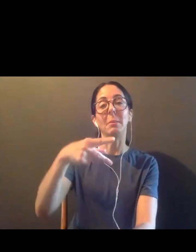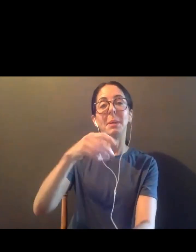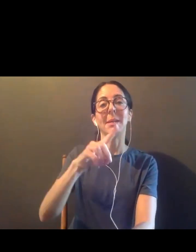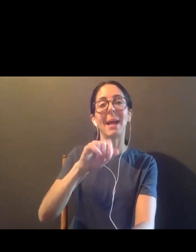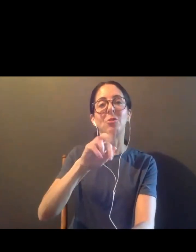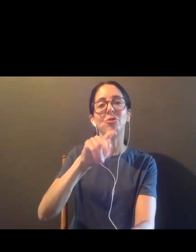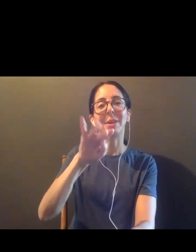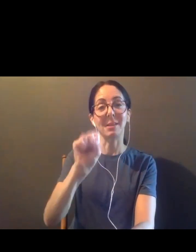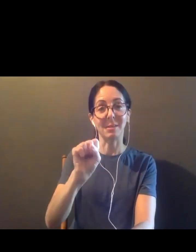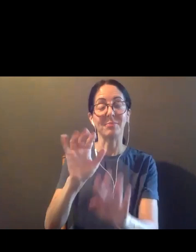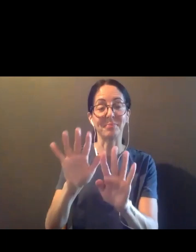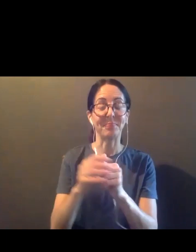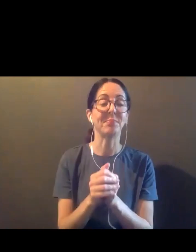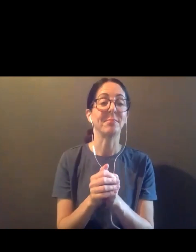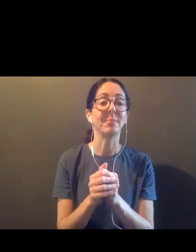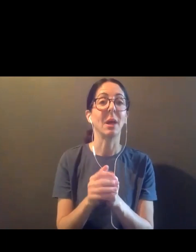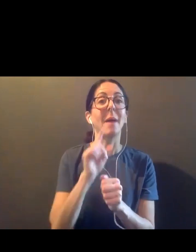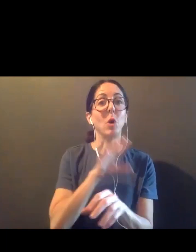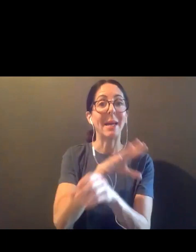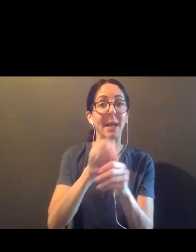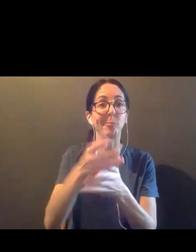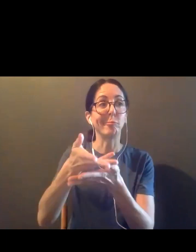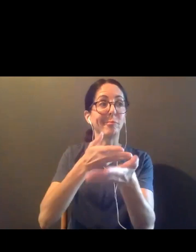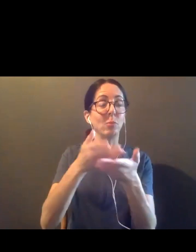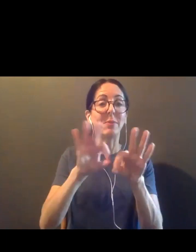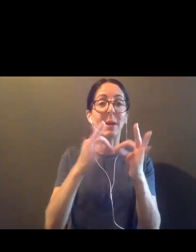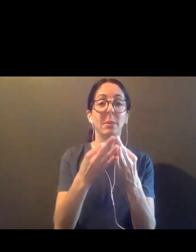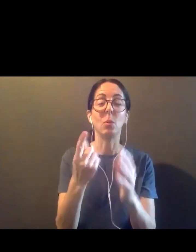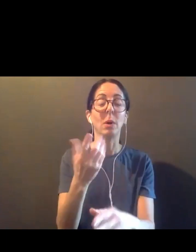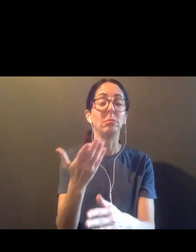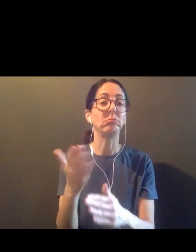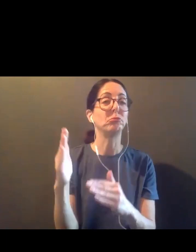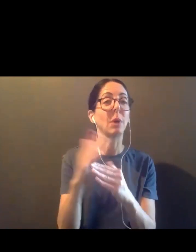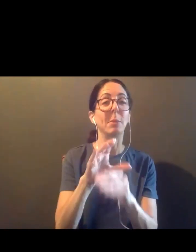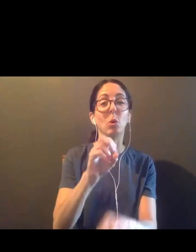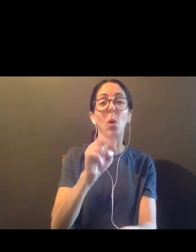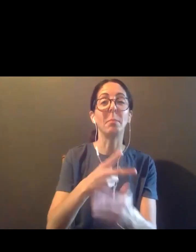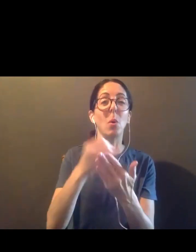And then when I come to engagement with families, one of my core research projects was looking